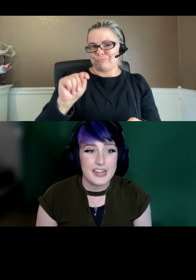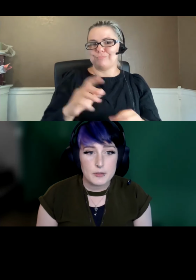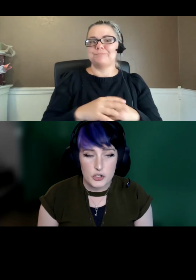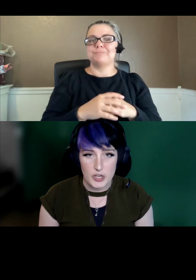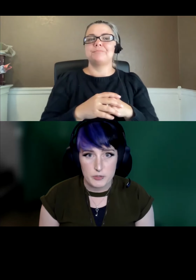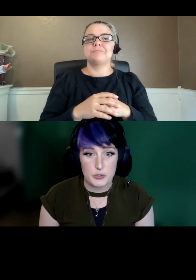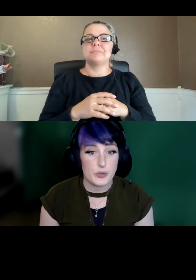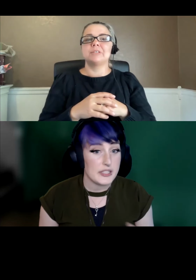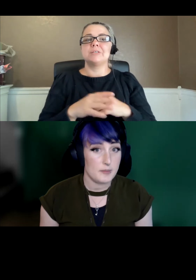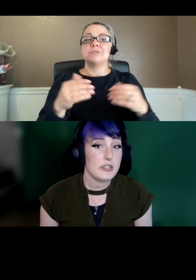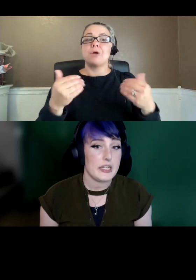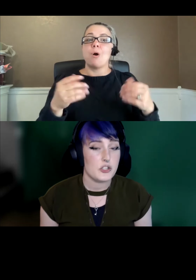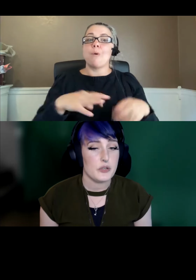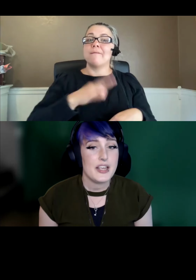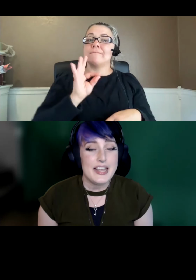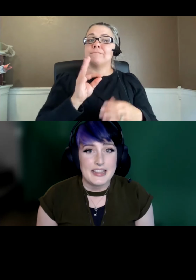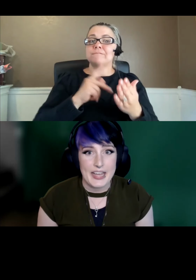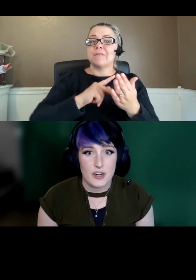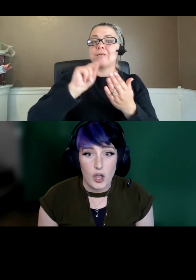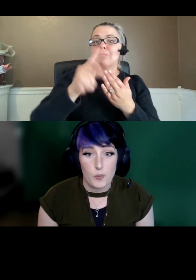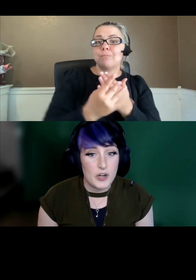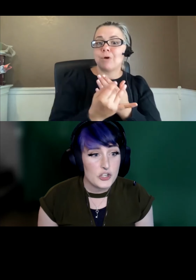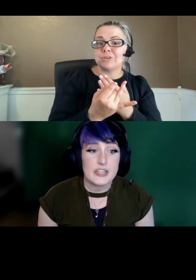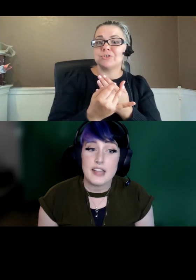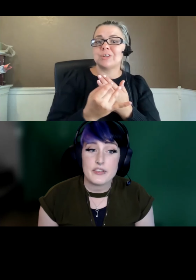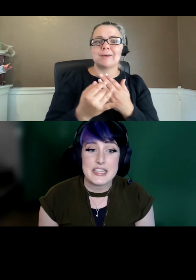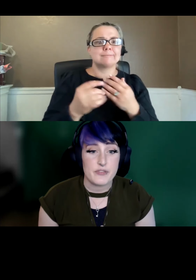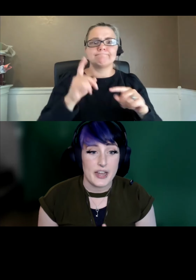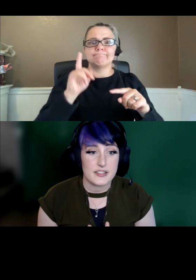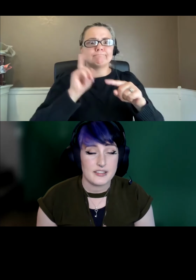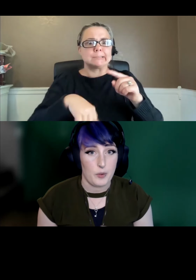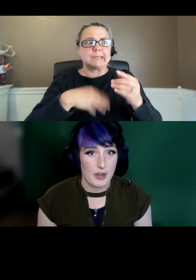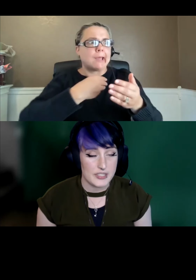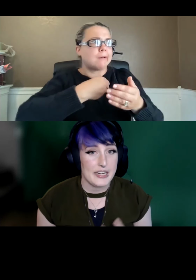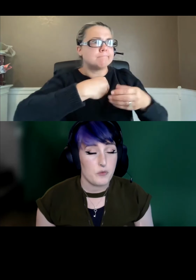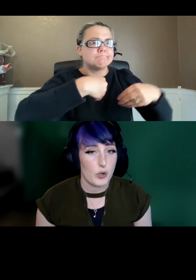unable to ship due to accessibility issues. They had a 111 defects that were outstanding for